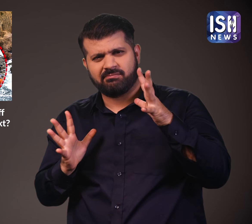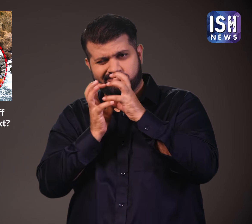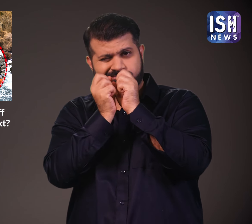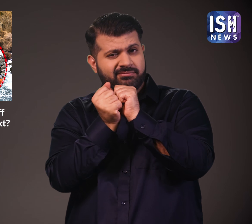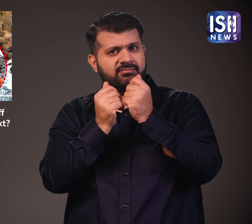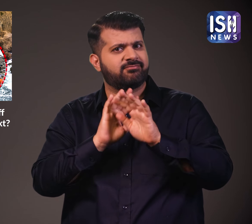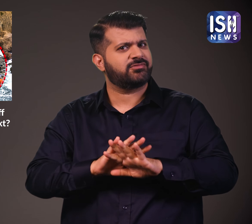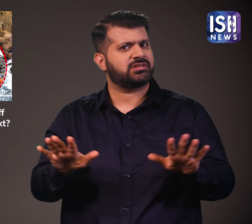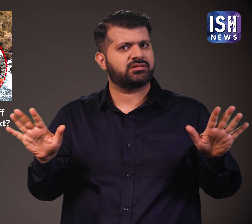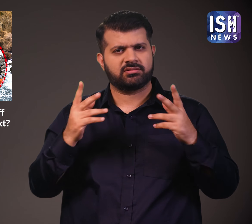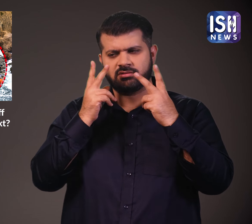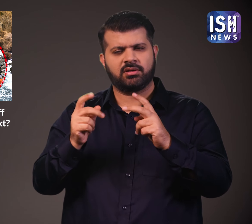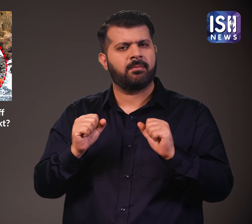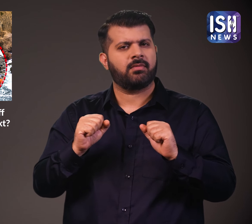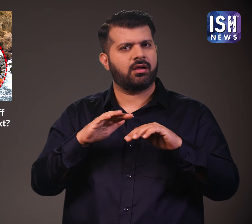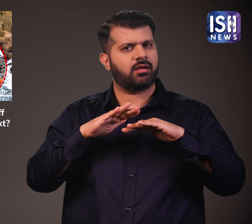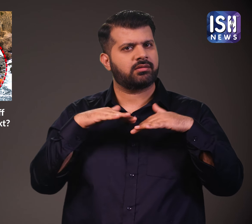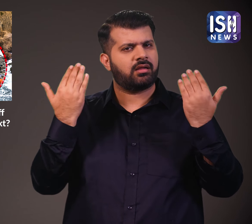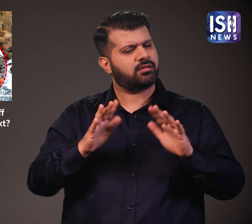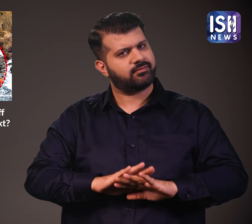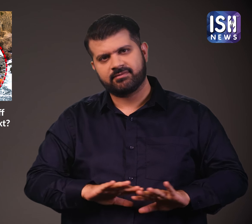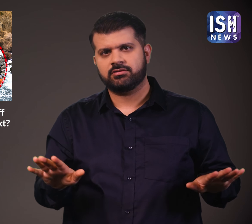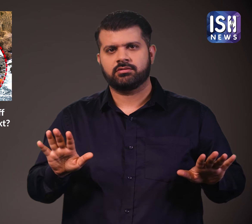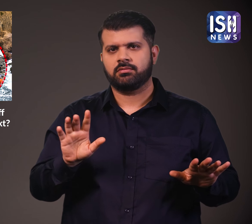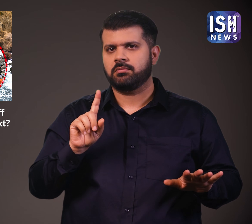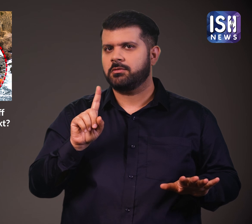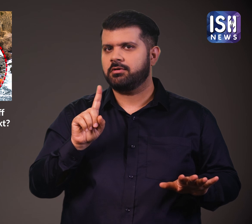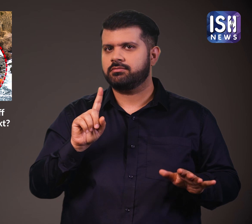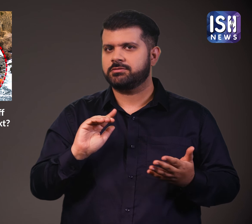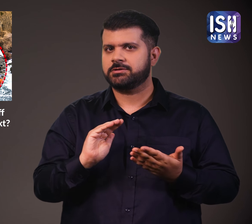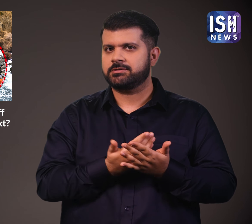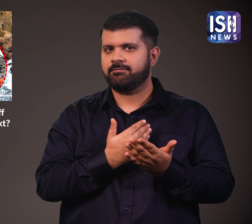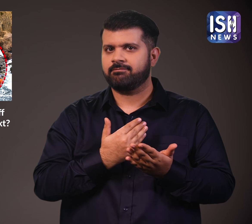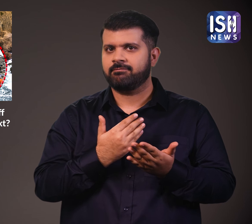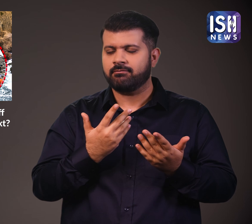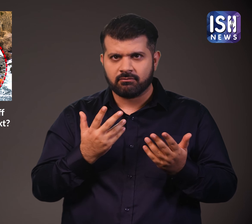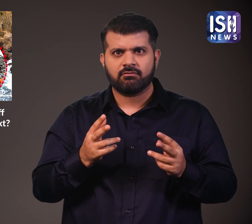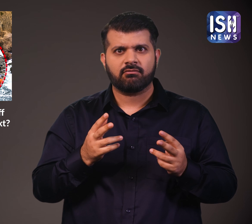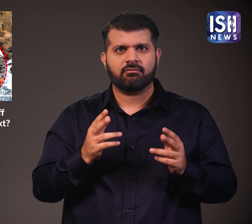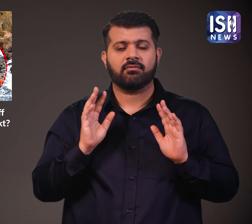The car was completely wrecked and survival seemed impossible. However, everyone survived.